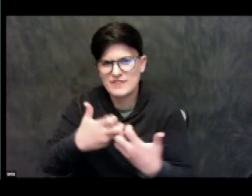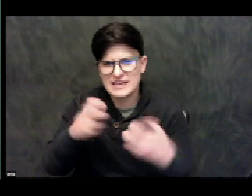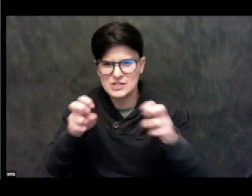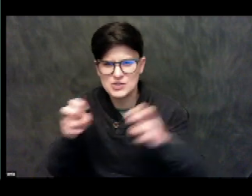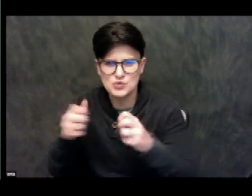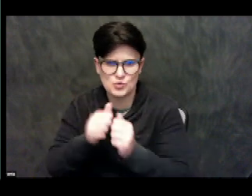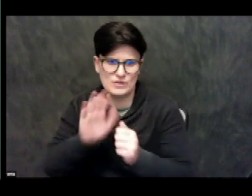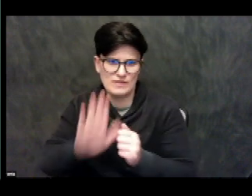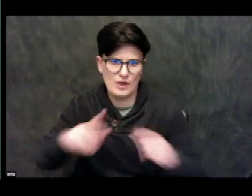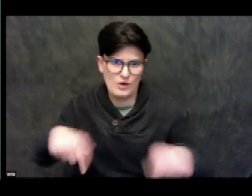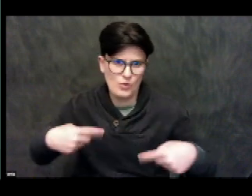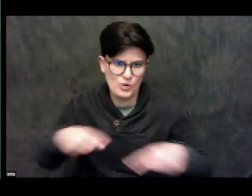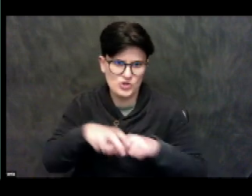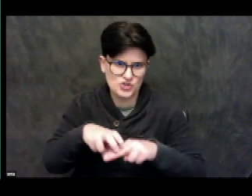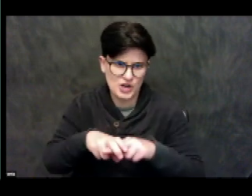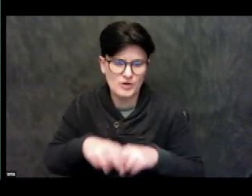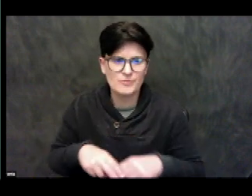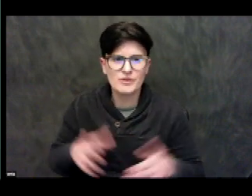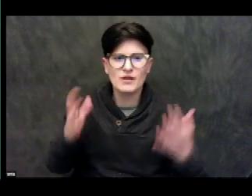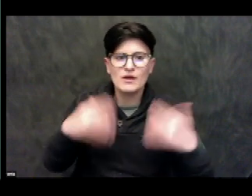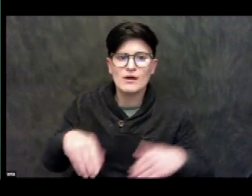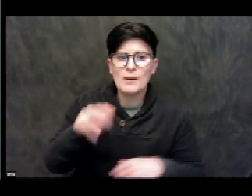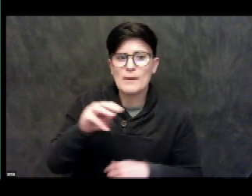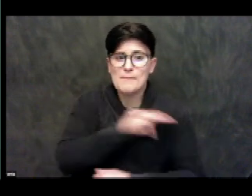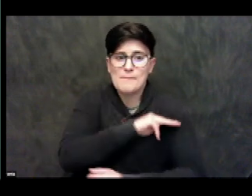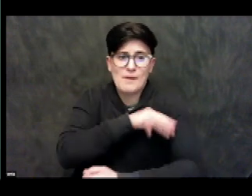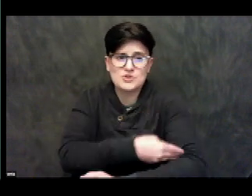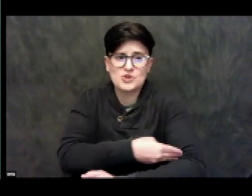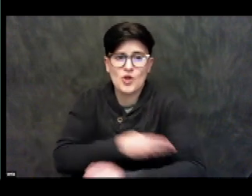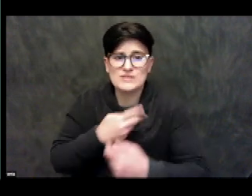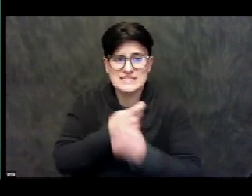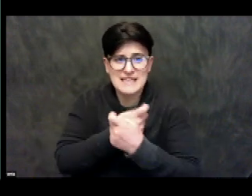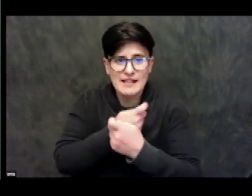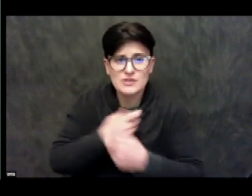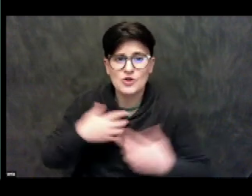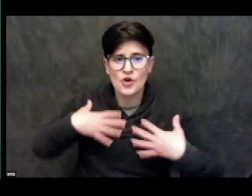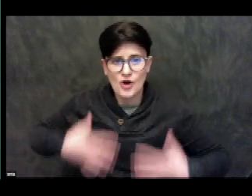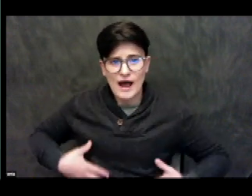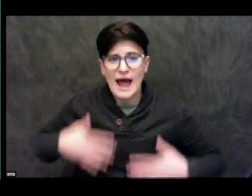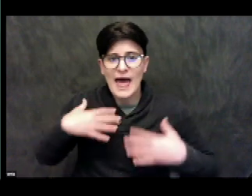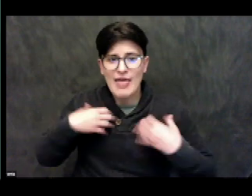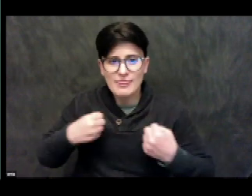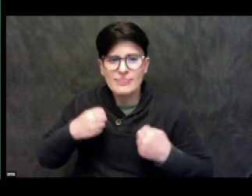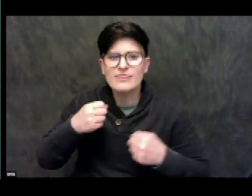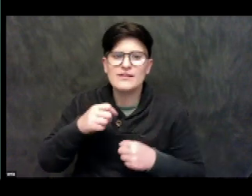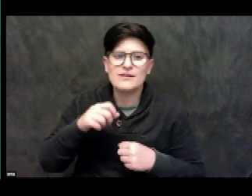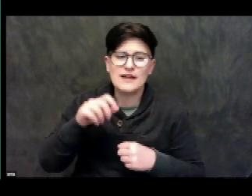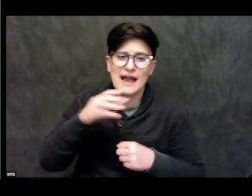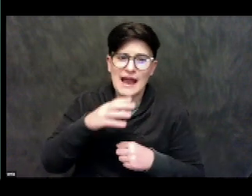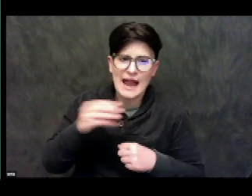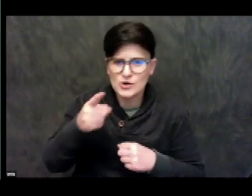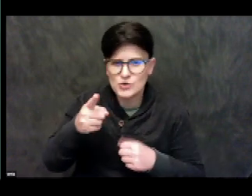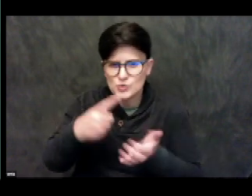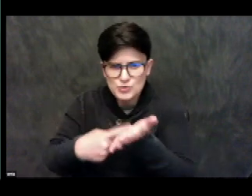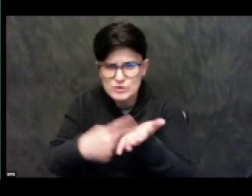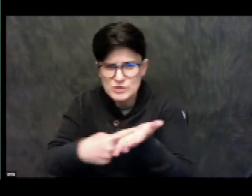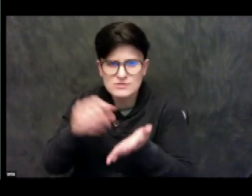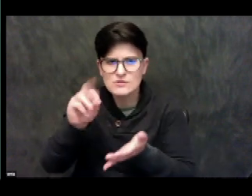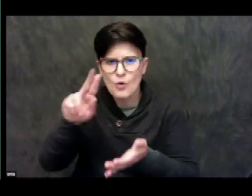how that might affect pregnancy, as well as contractures or spasms and current treatment for these. For skin health, you want to